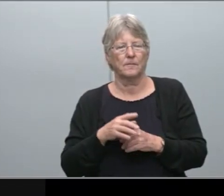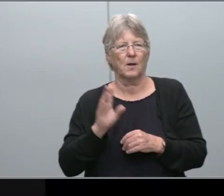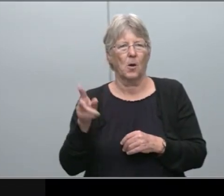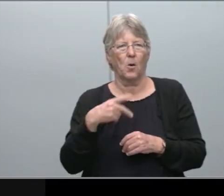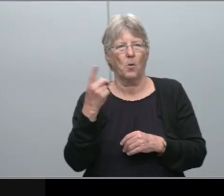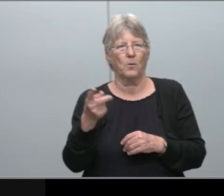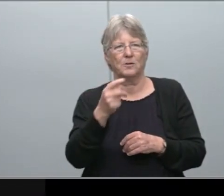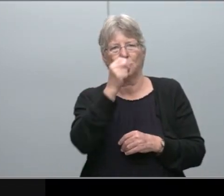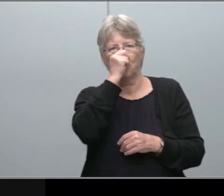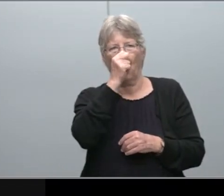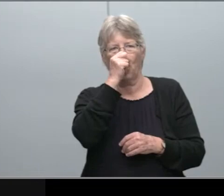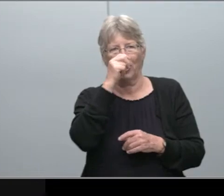All right. Here we go.